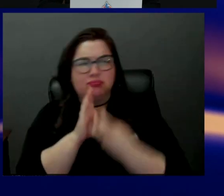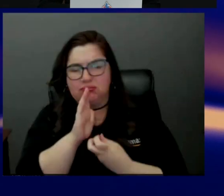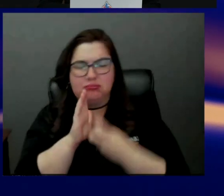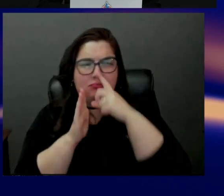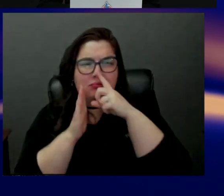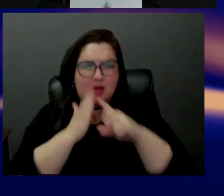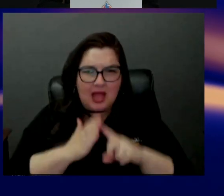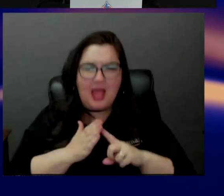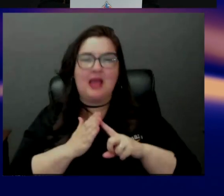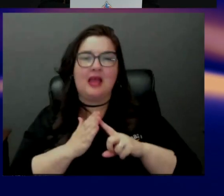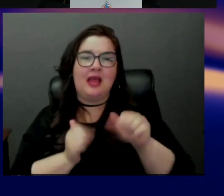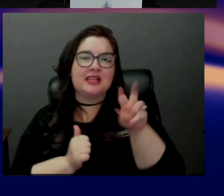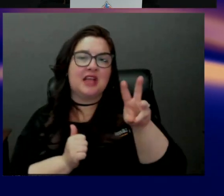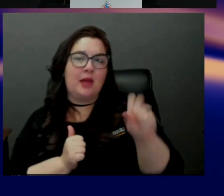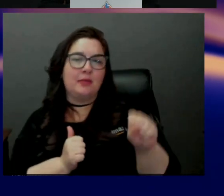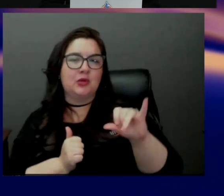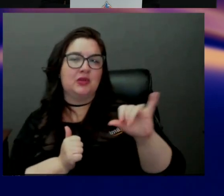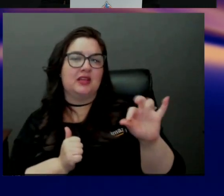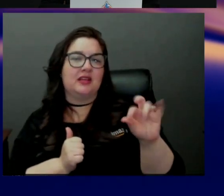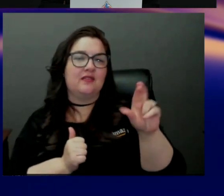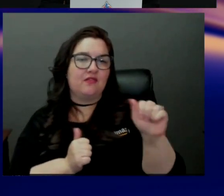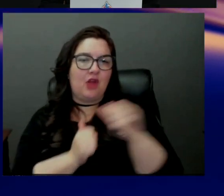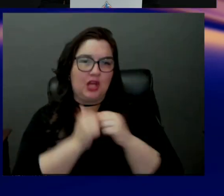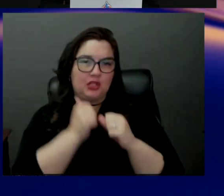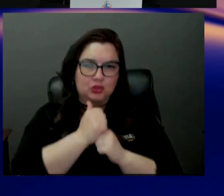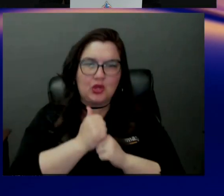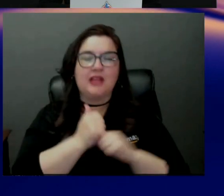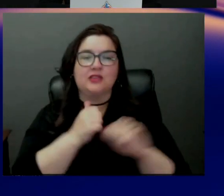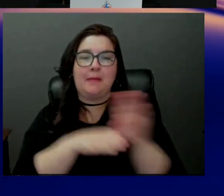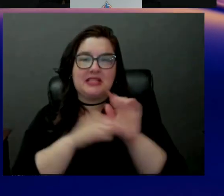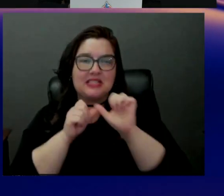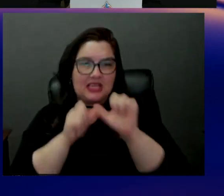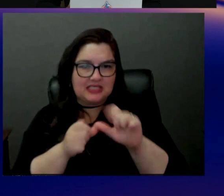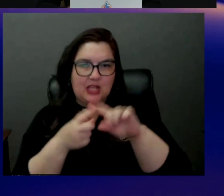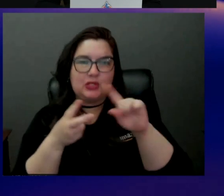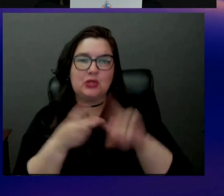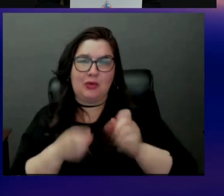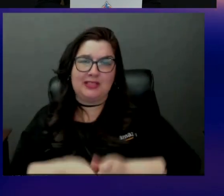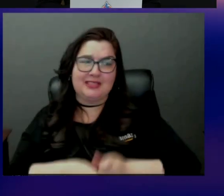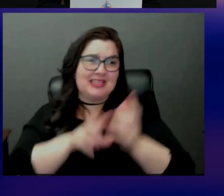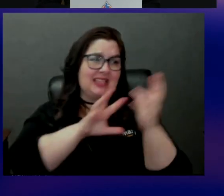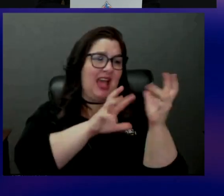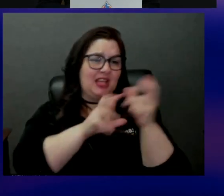and discuss business continuity and disaster recovery and the procedures that maybe can you can follow